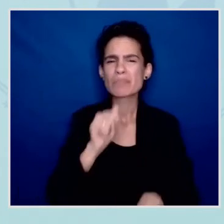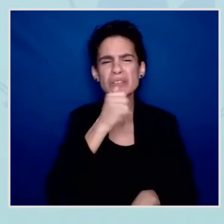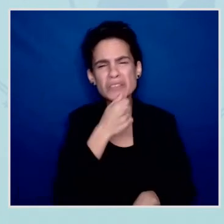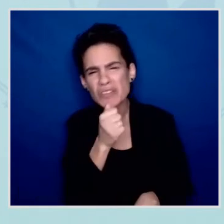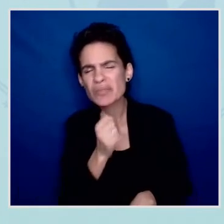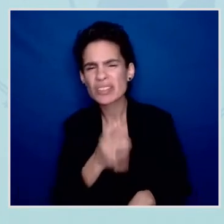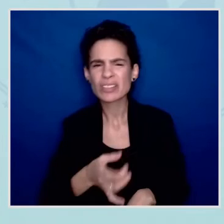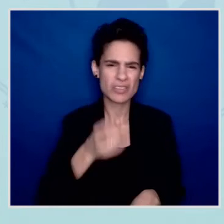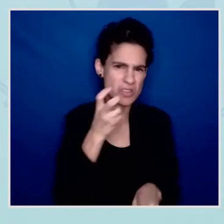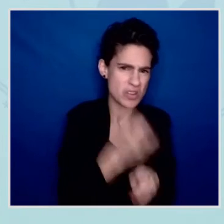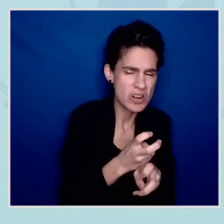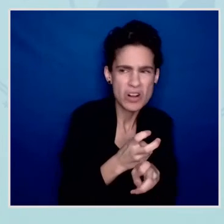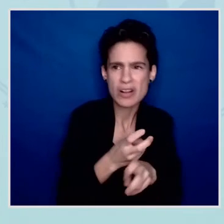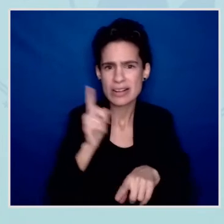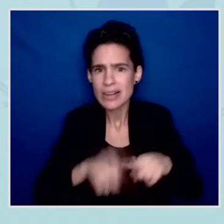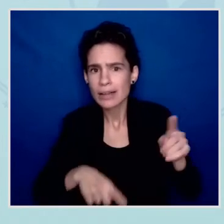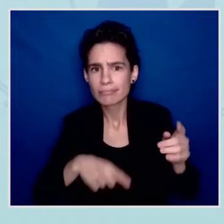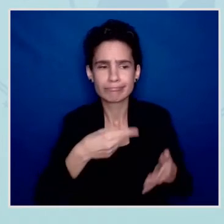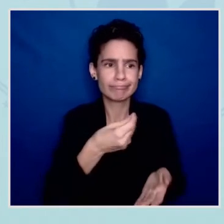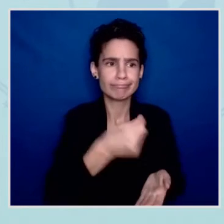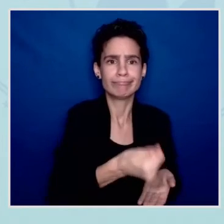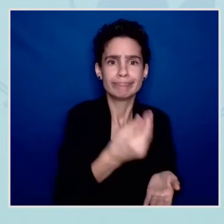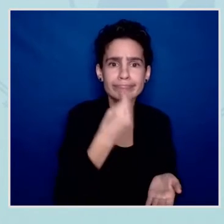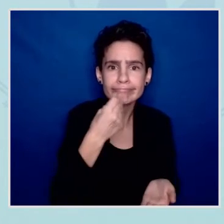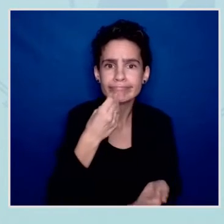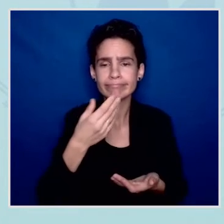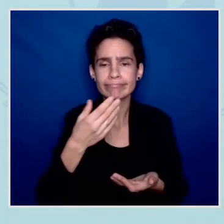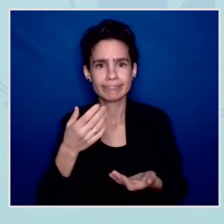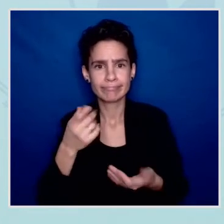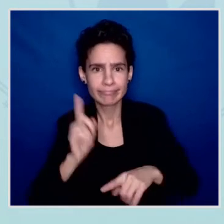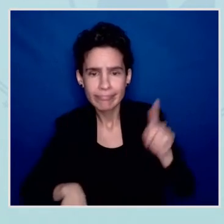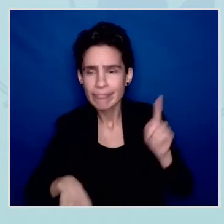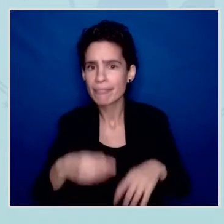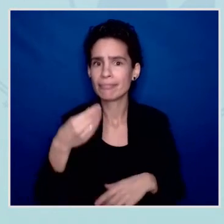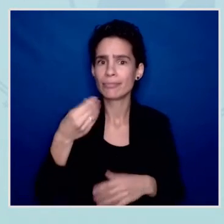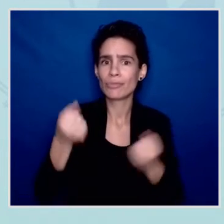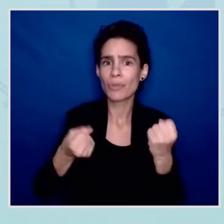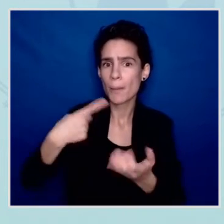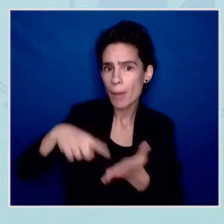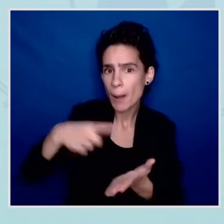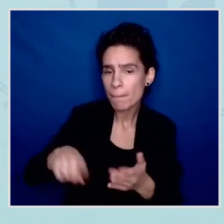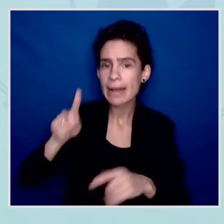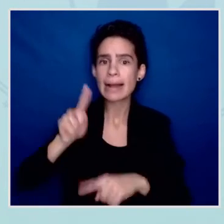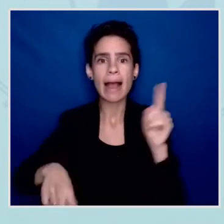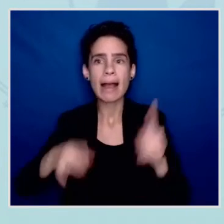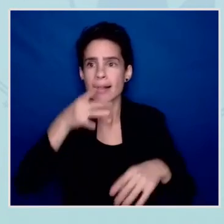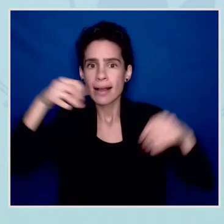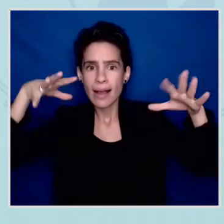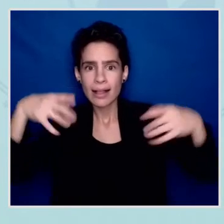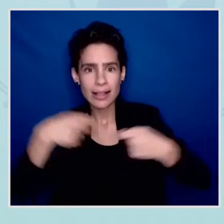GET MUCH WORSE AND HARDER TO GET OUT OF THE HOLE LATER, WE HAVE TO INVEST NOW. SECONDLY, WE ARE GOING TO HAVE TO MEET THE EMERGENCY NEEDS OF